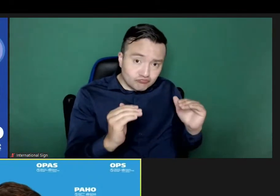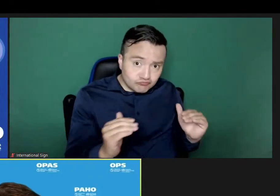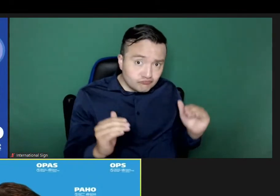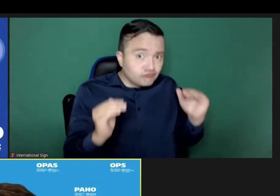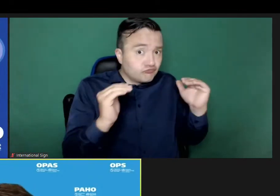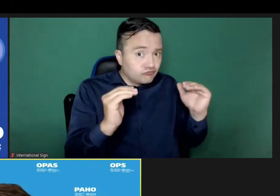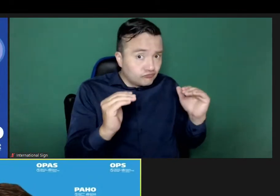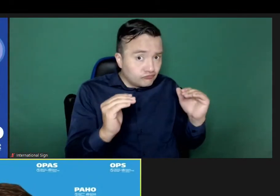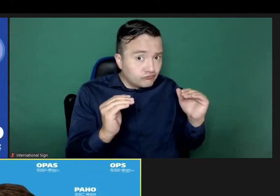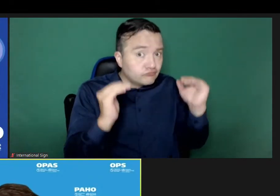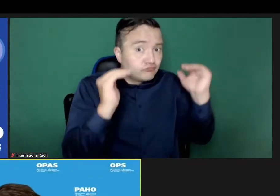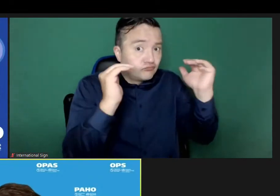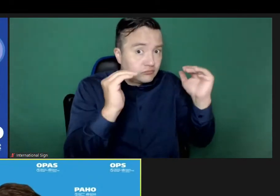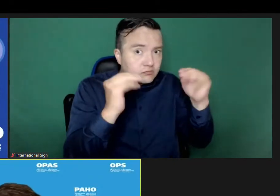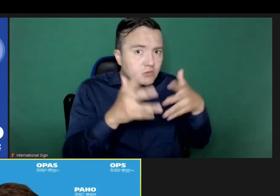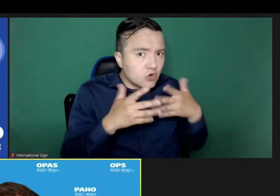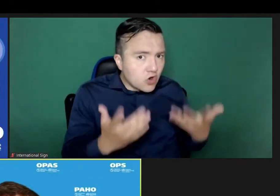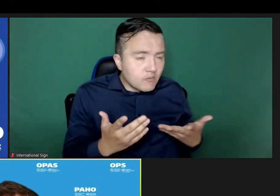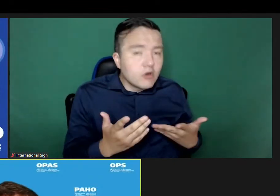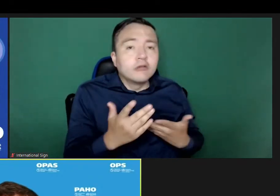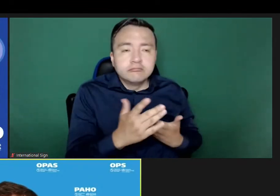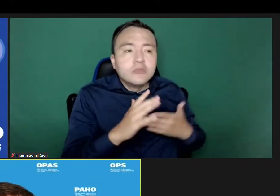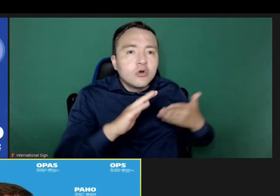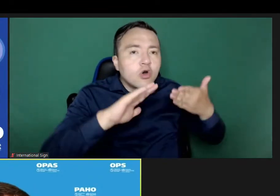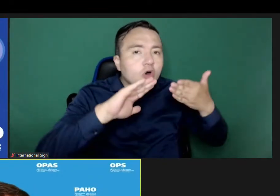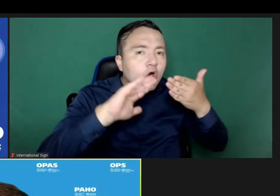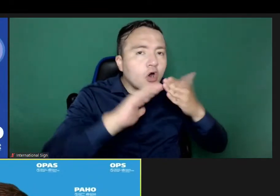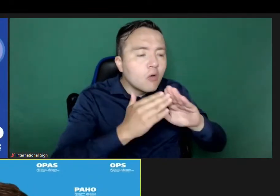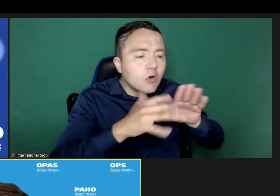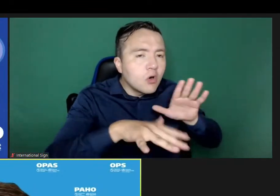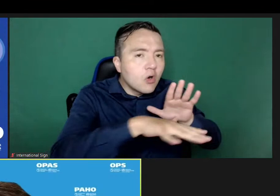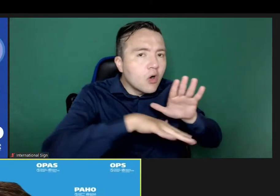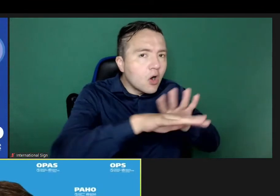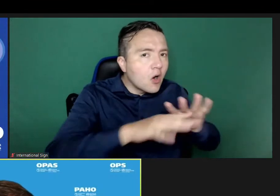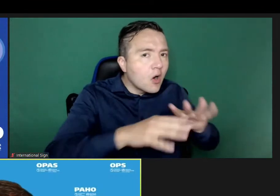While then we will continue to see the upper levels of health systems demanding